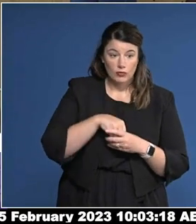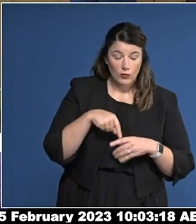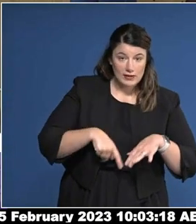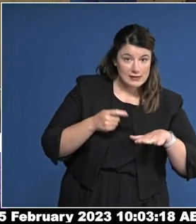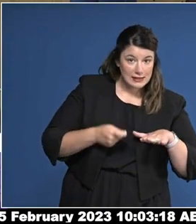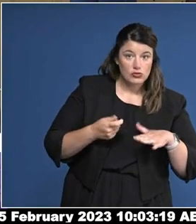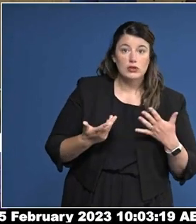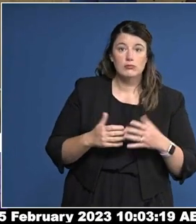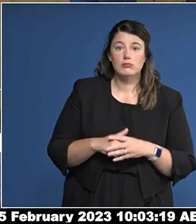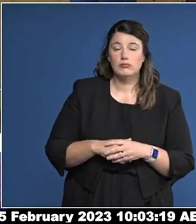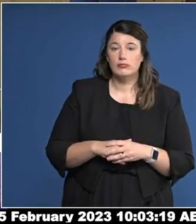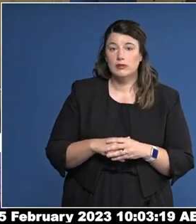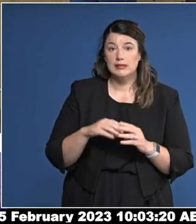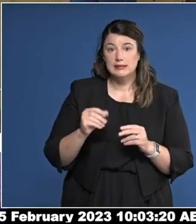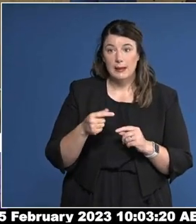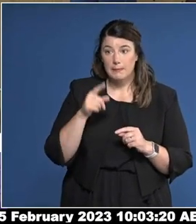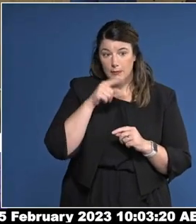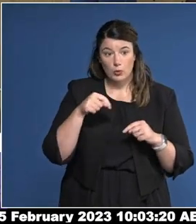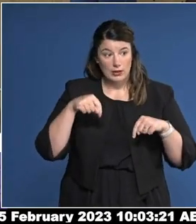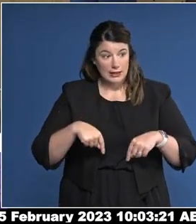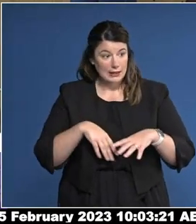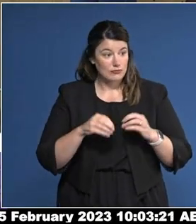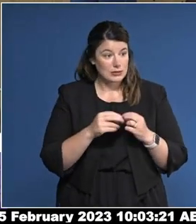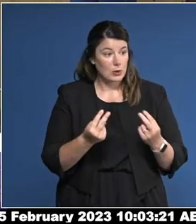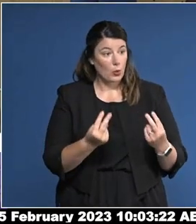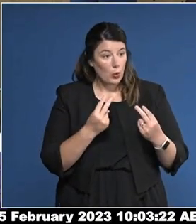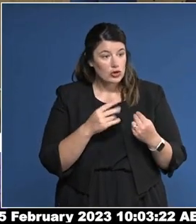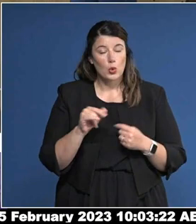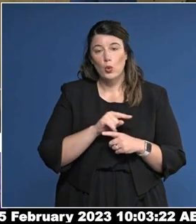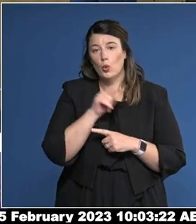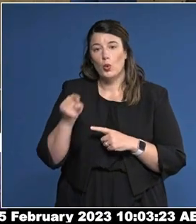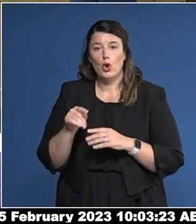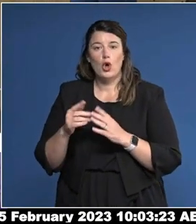those who are following the hearing either in person or via the livestream.